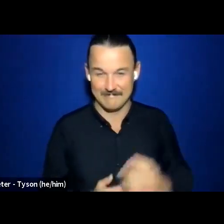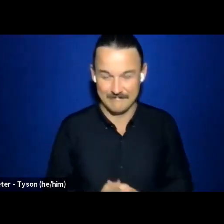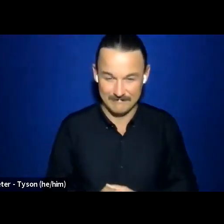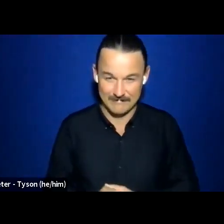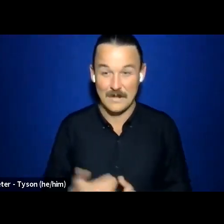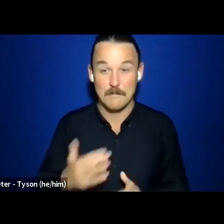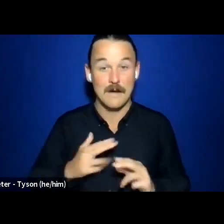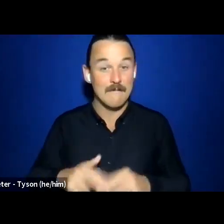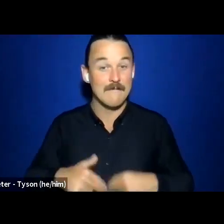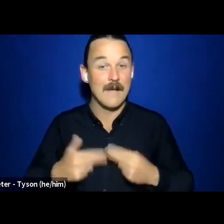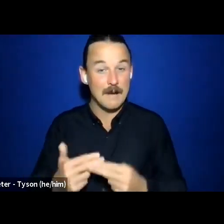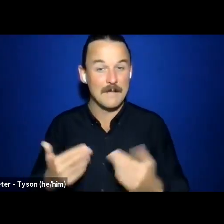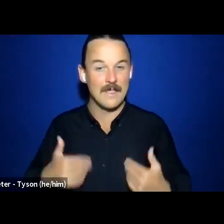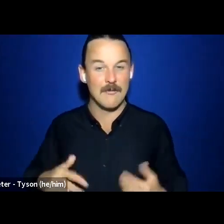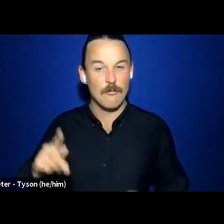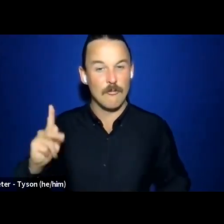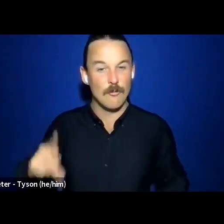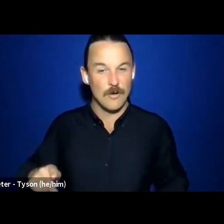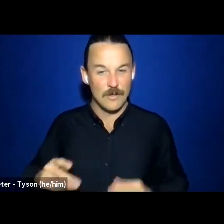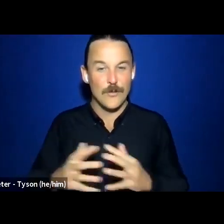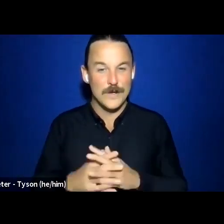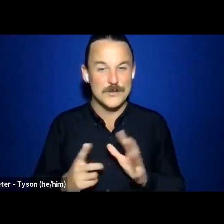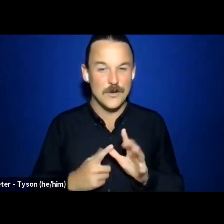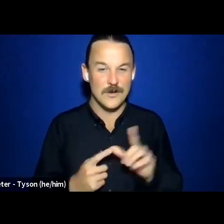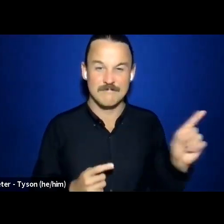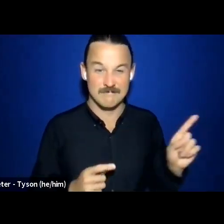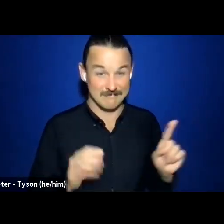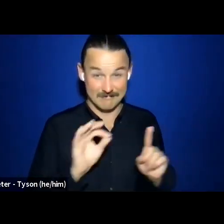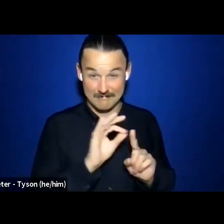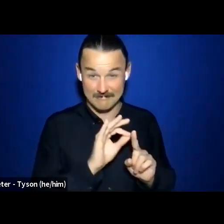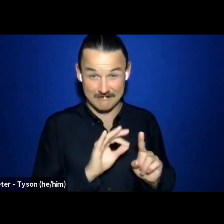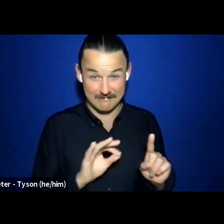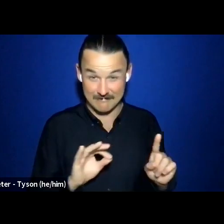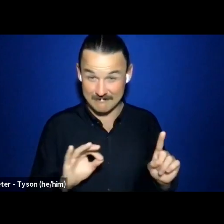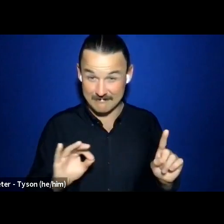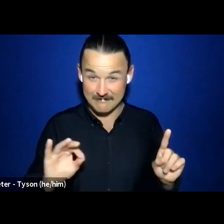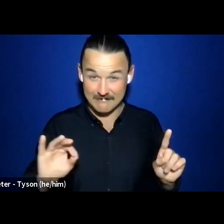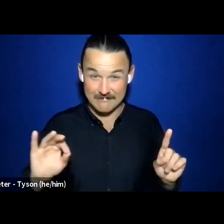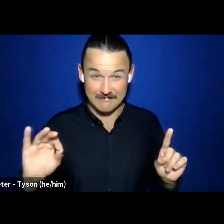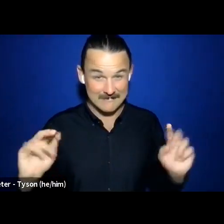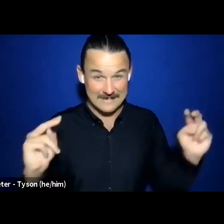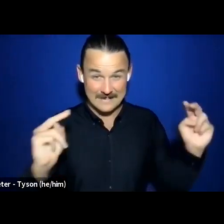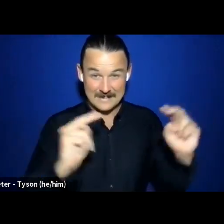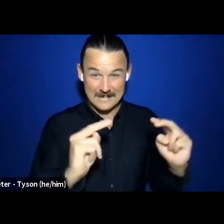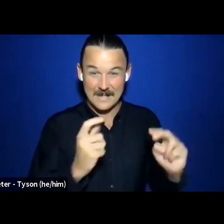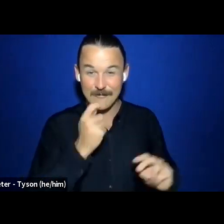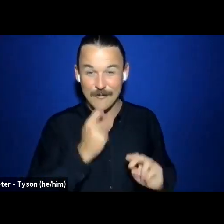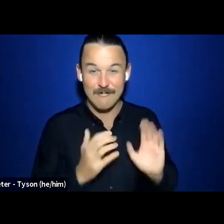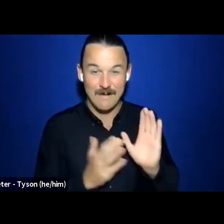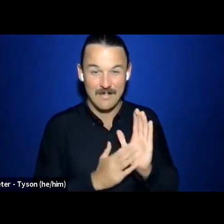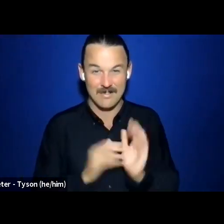a supportive partner behind me. My. Behind me. My family back home in Behind me, My family back home in Perth, Western Australia who haven't been able to say in alia who haven't been able to